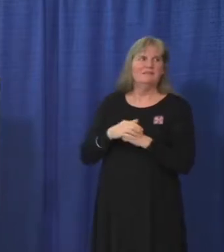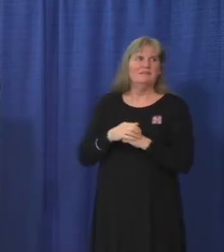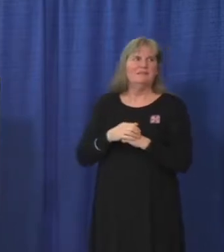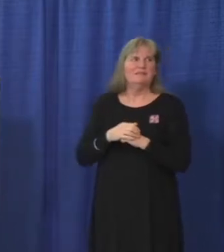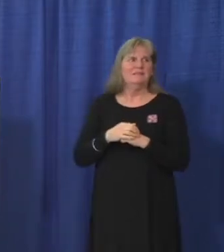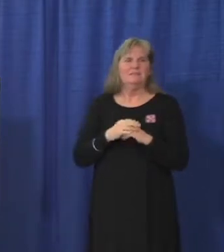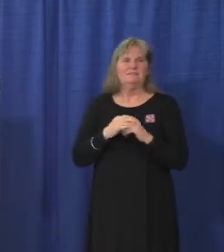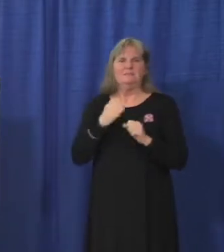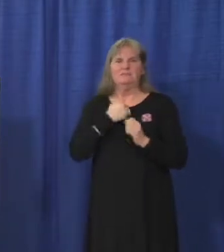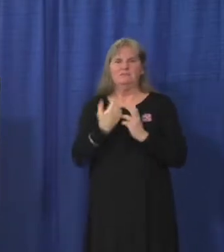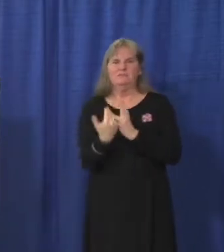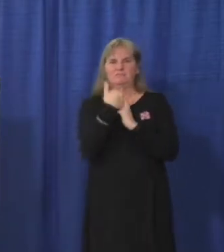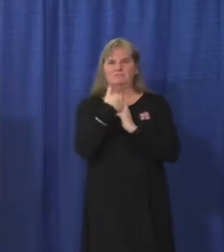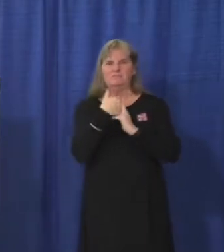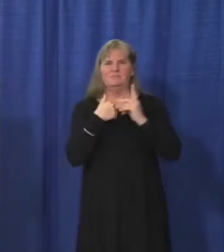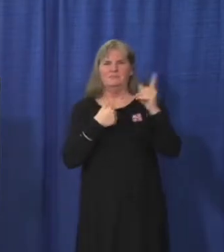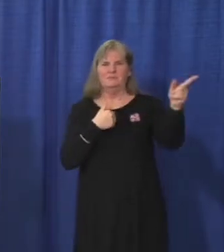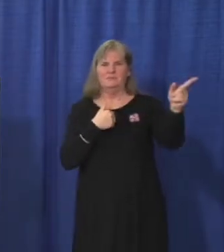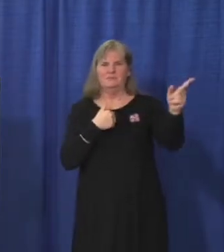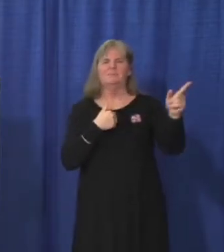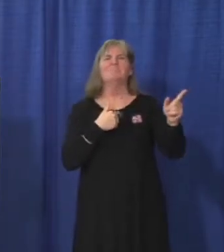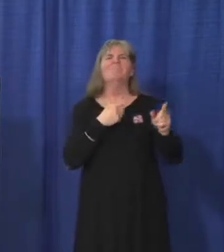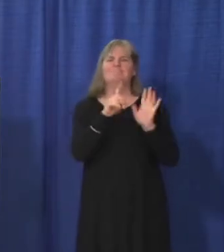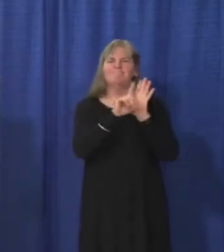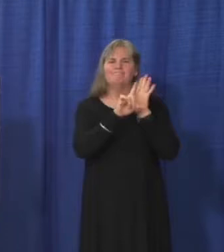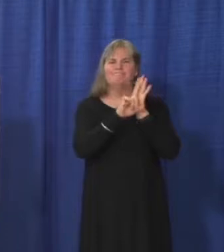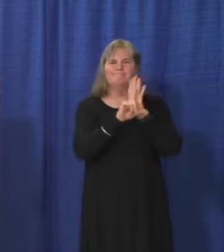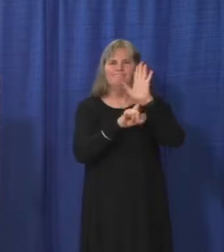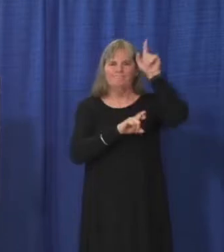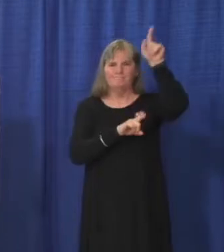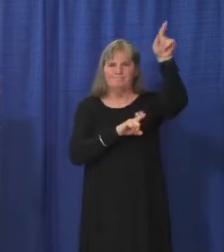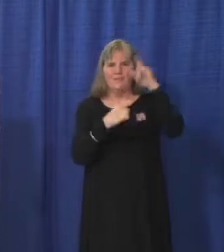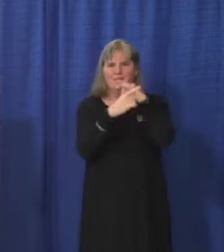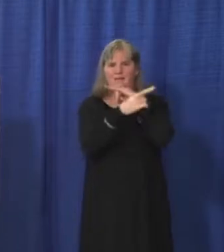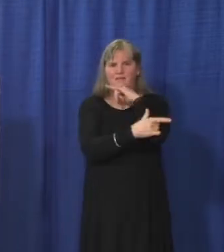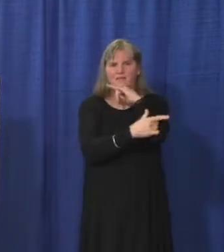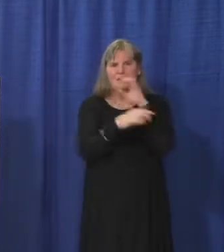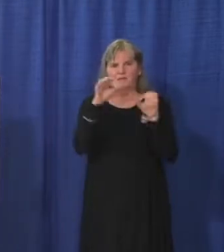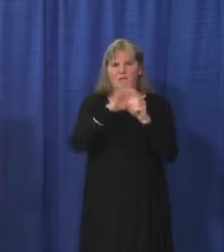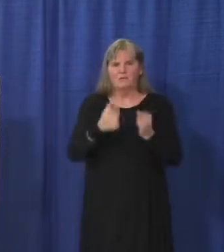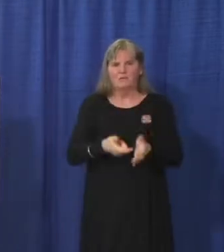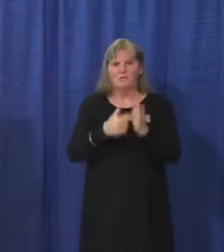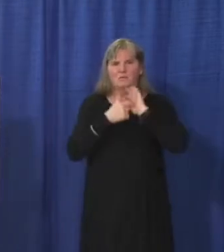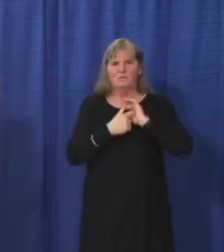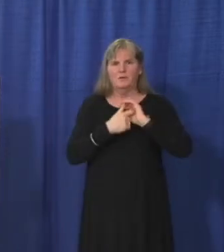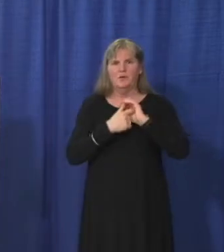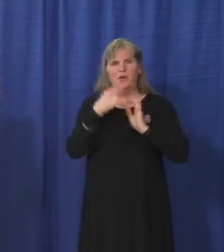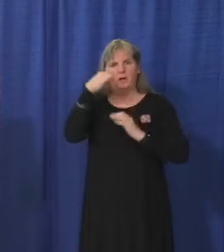Sorry to interrupt you, the bells are going off which means the vote is required in the assembly. I apologize but will have to